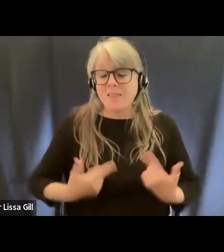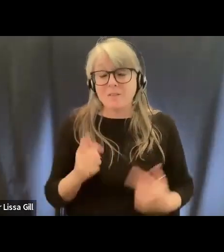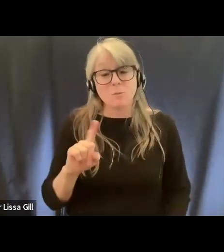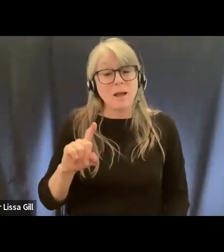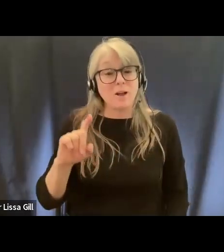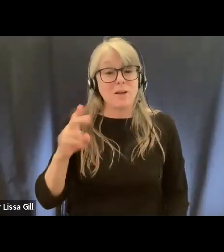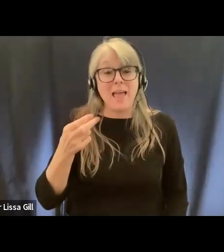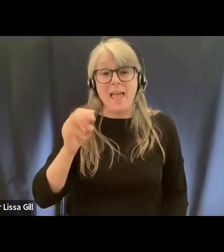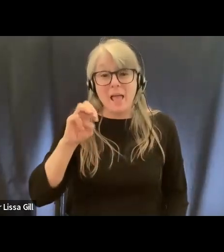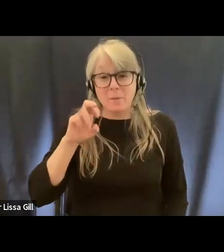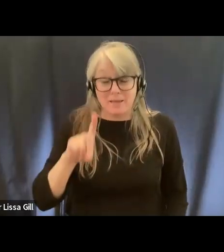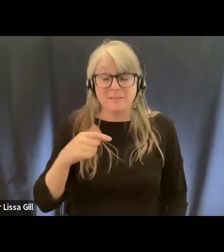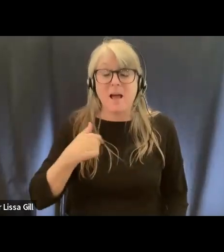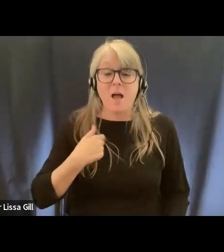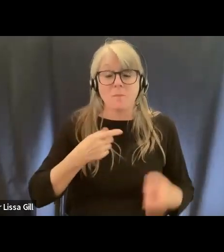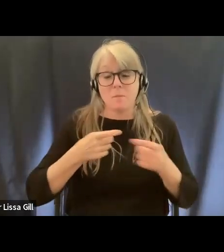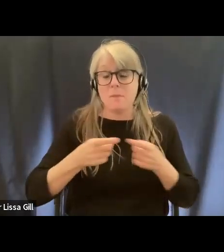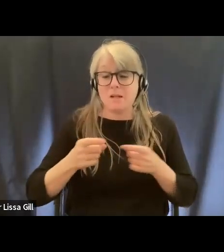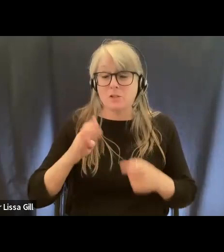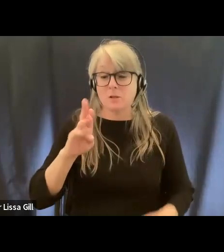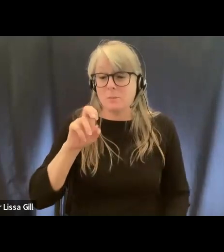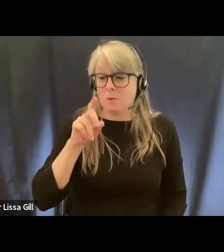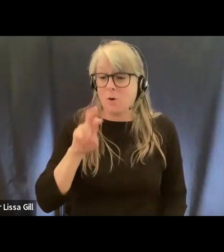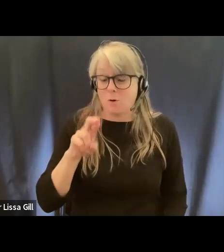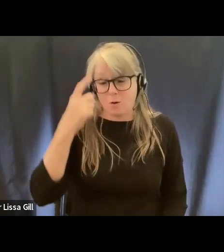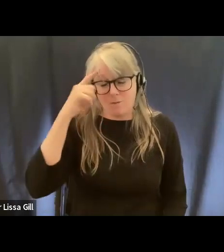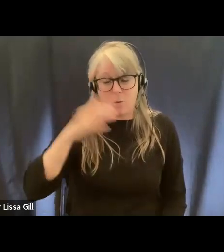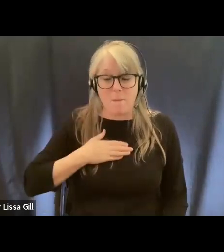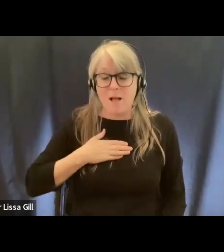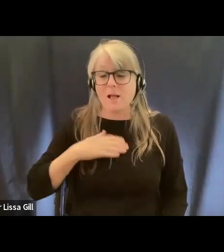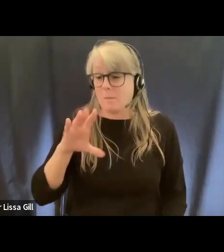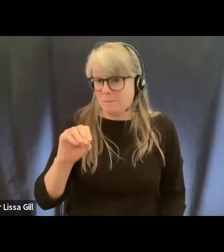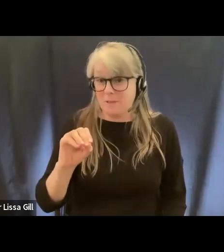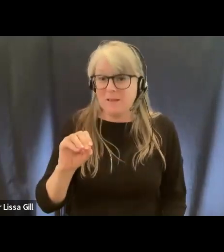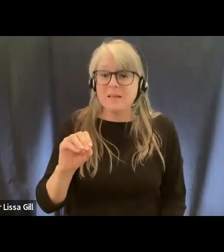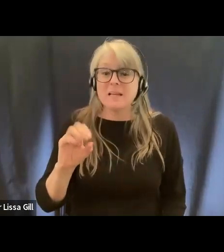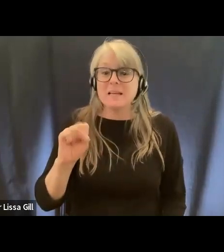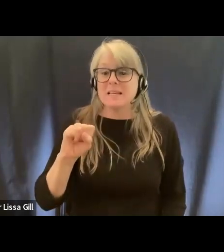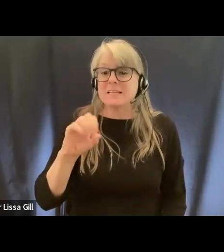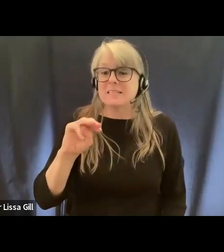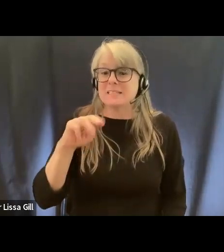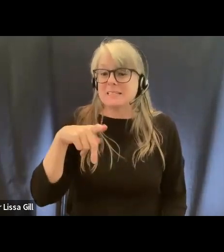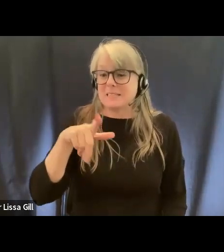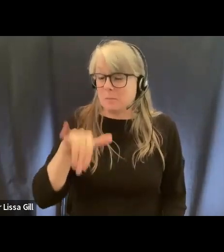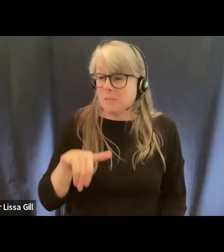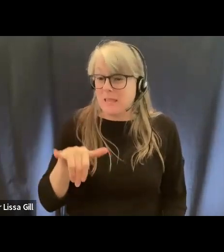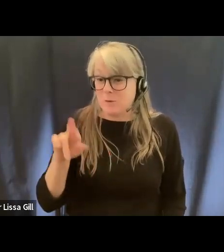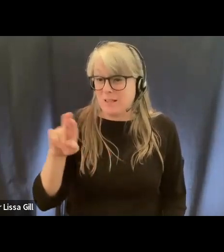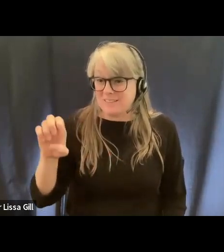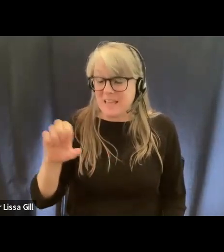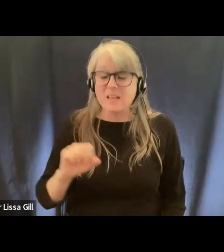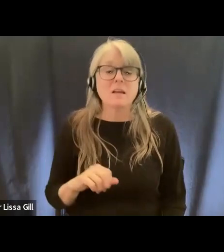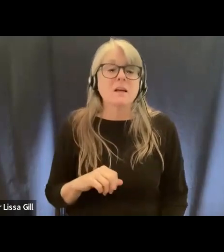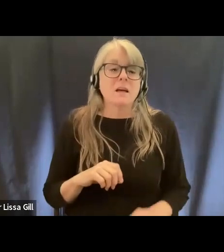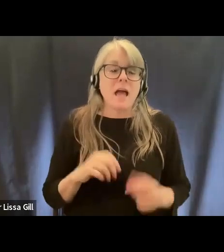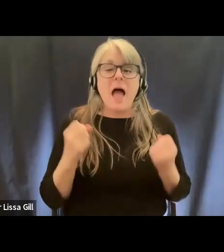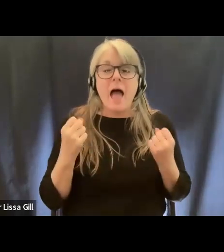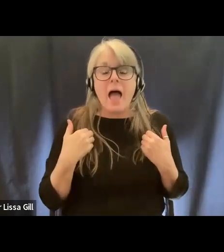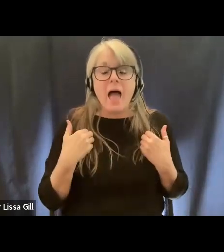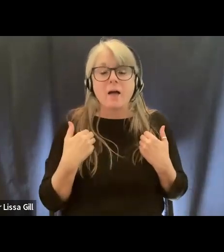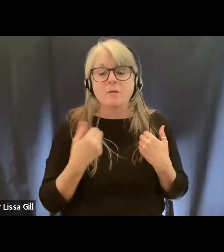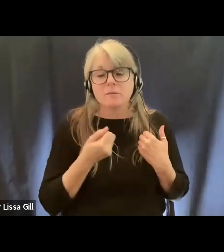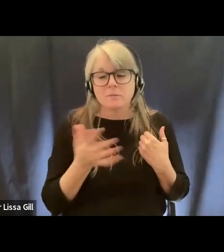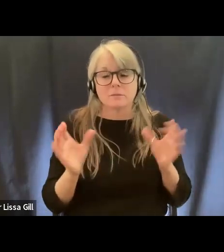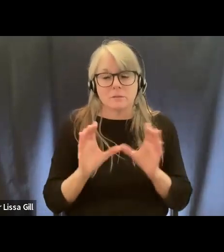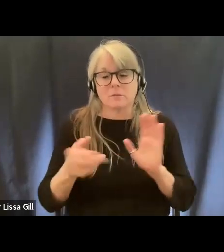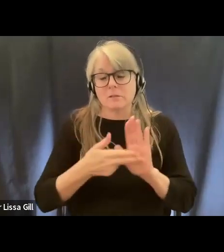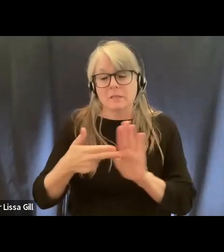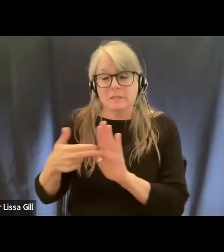I am the man. And broker for my firm, Simply Real Estate. And I have multiple designations, but one of the designations that I have is the senior real estate specialist.